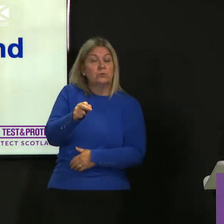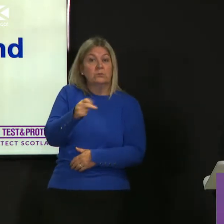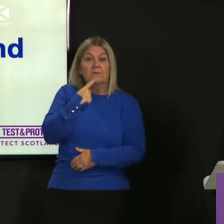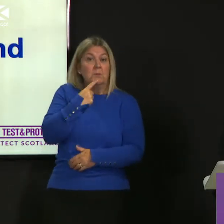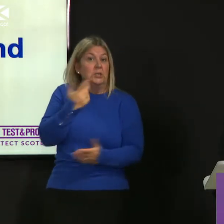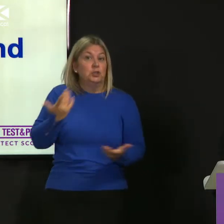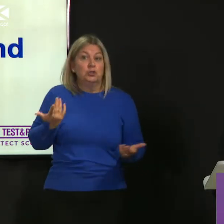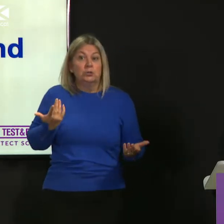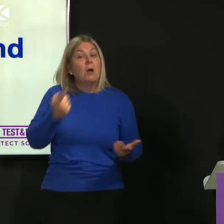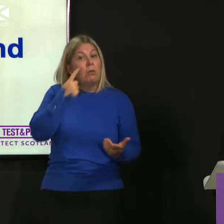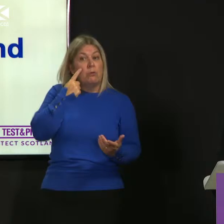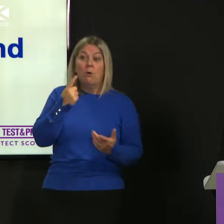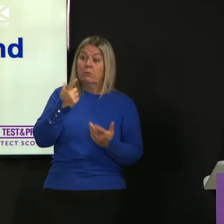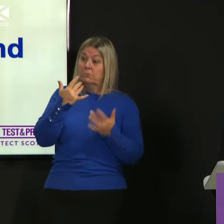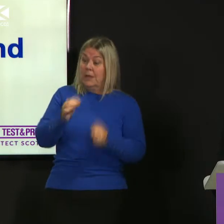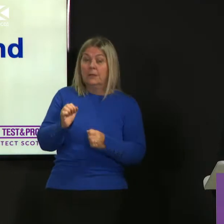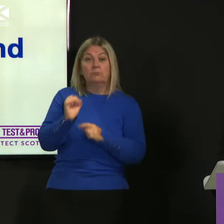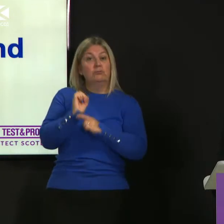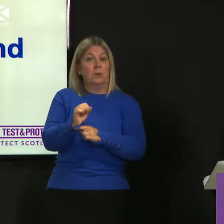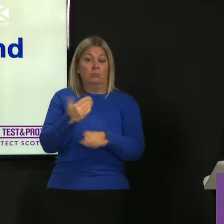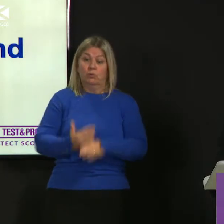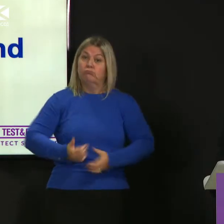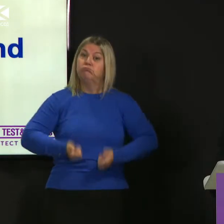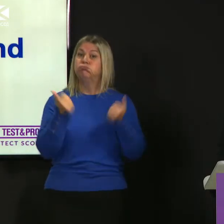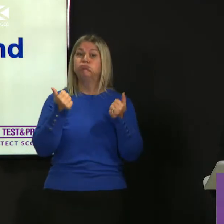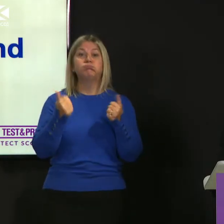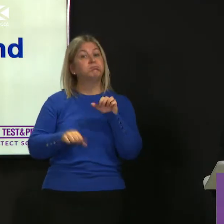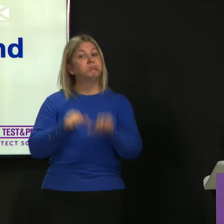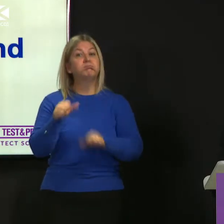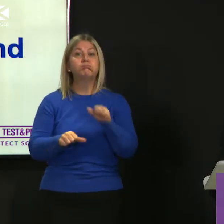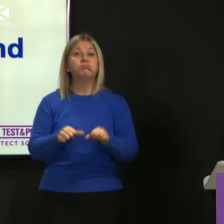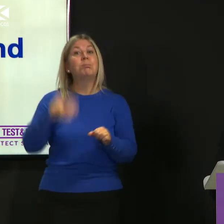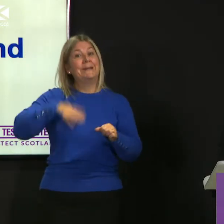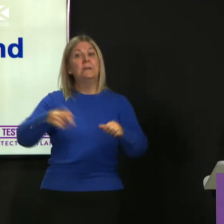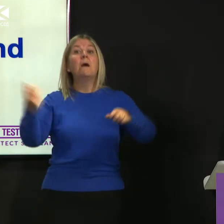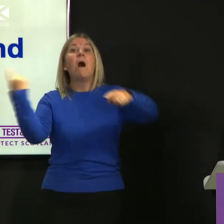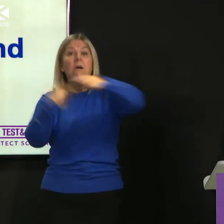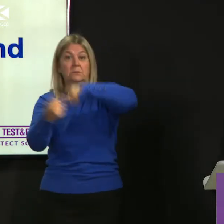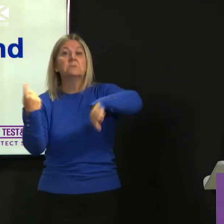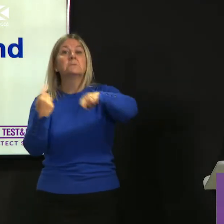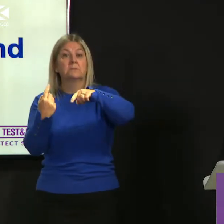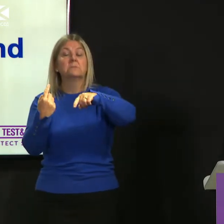working really very well indeed but it needs all of us to comply with it to help it do that.